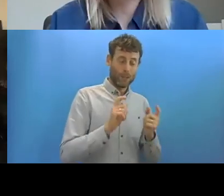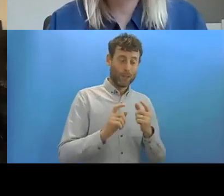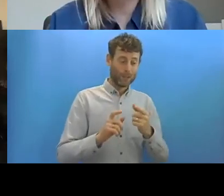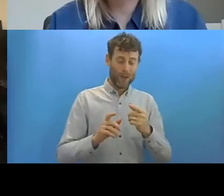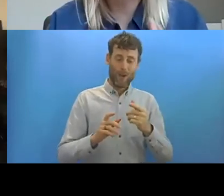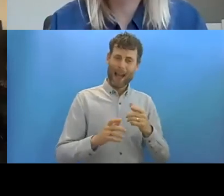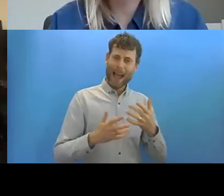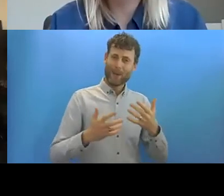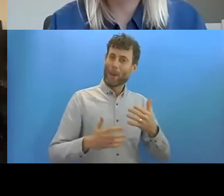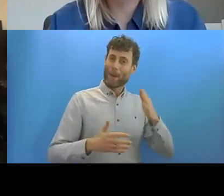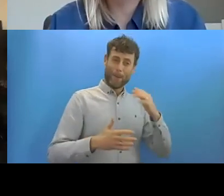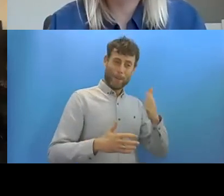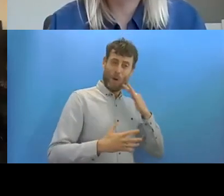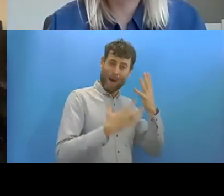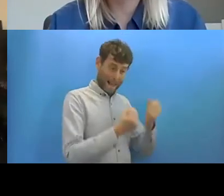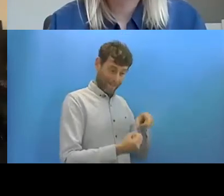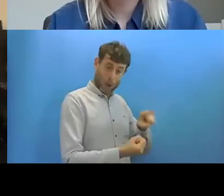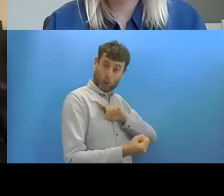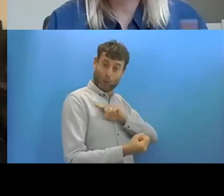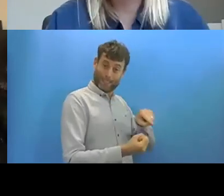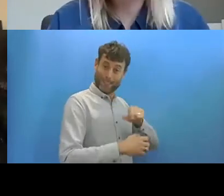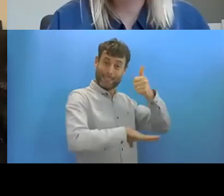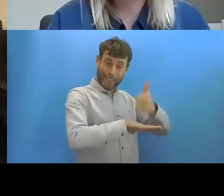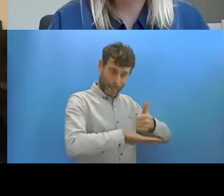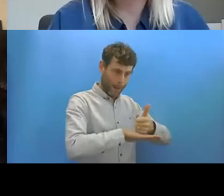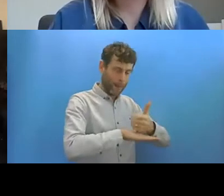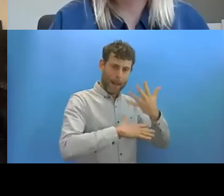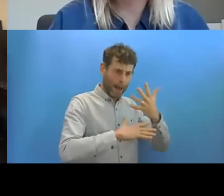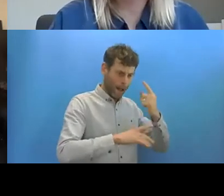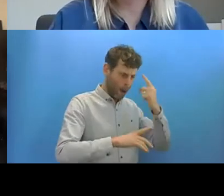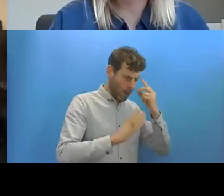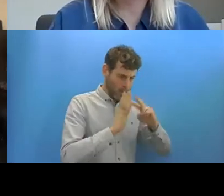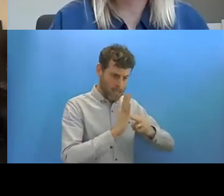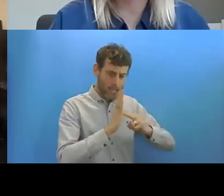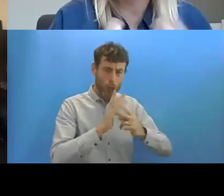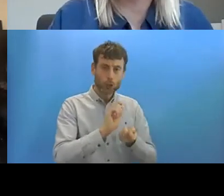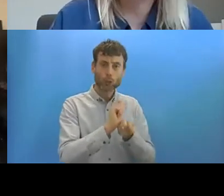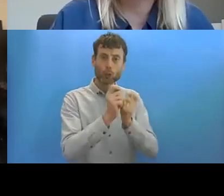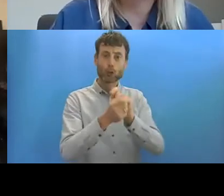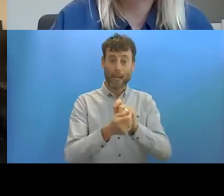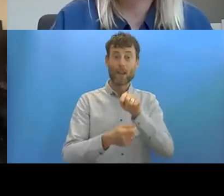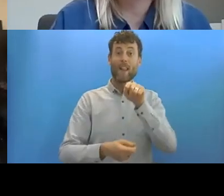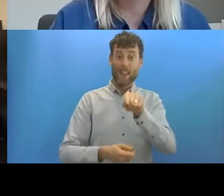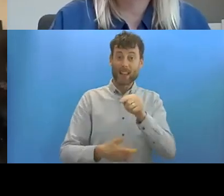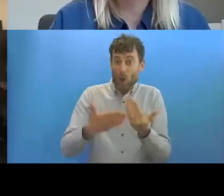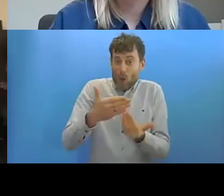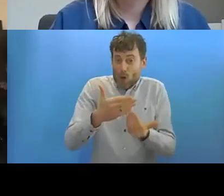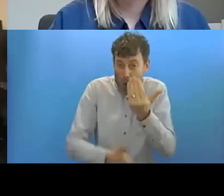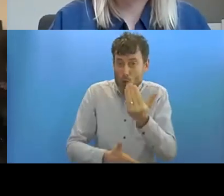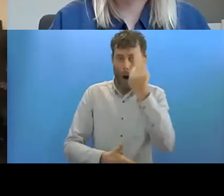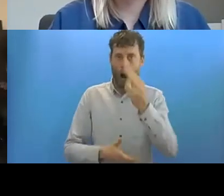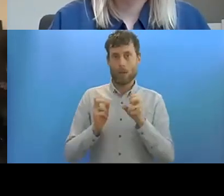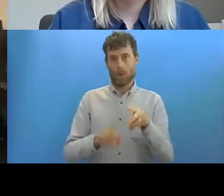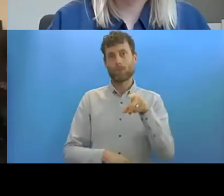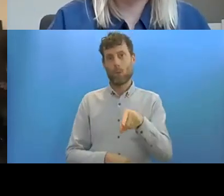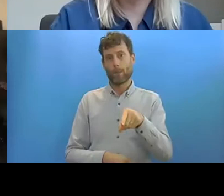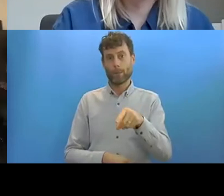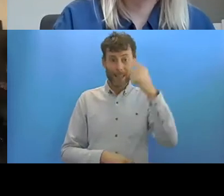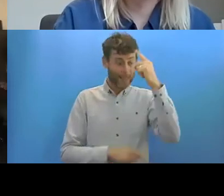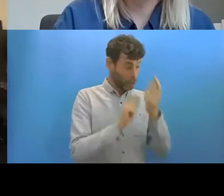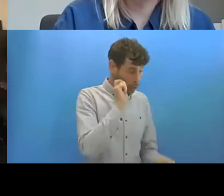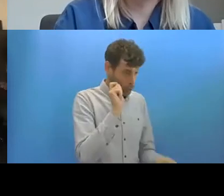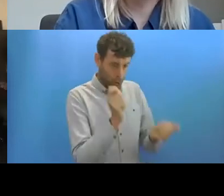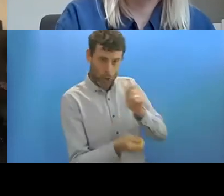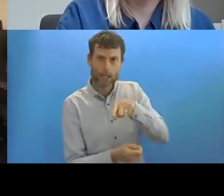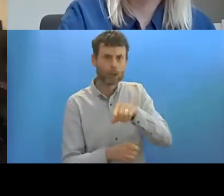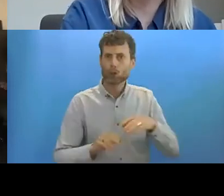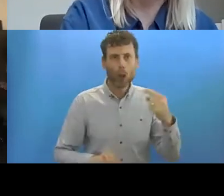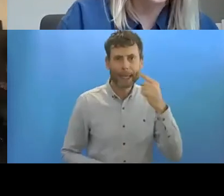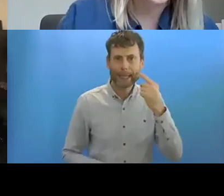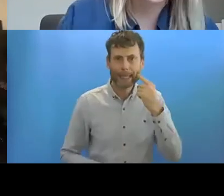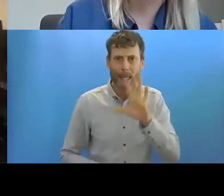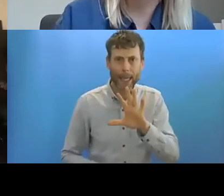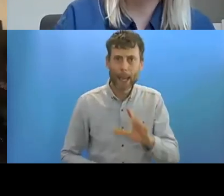so a lot of things have had a really extraordinary journey and are now existing in an entirely new art form which is not an easy thing for an artist to do,